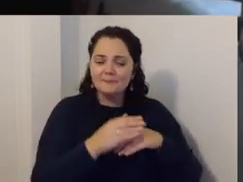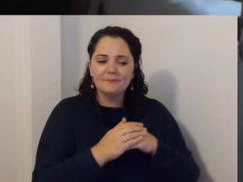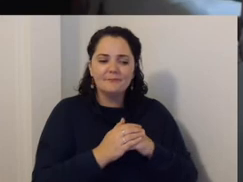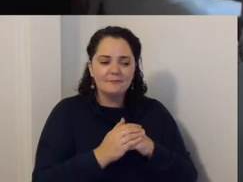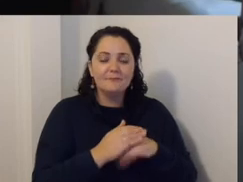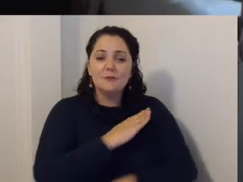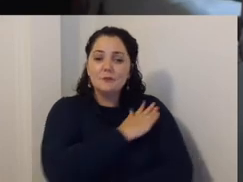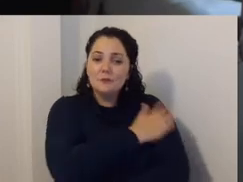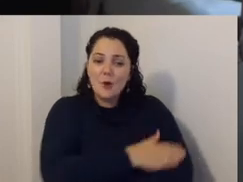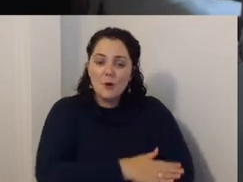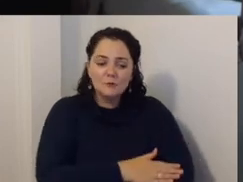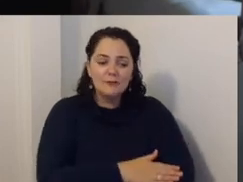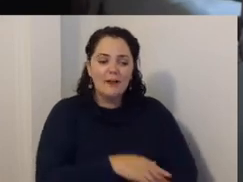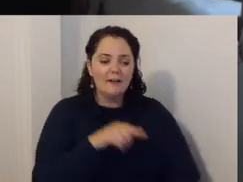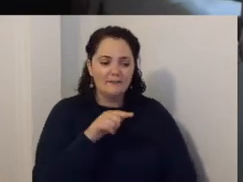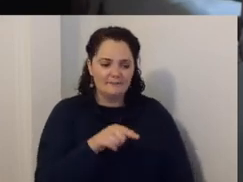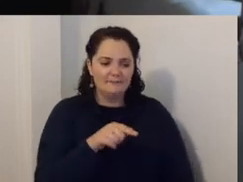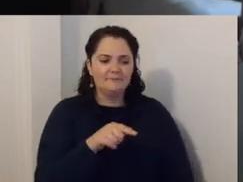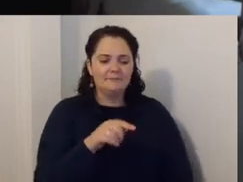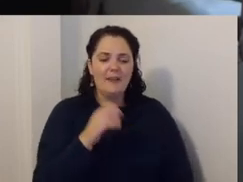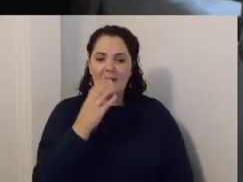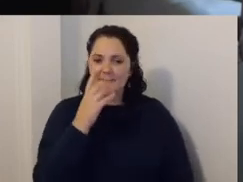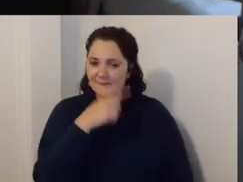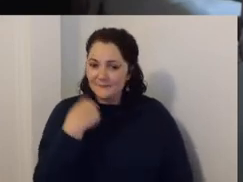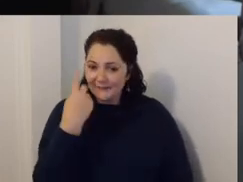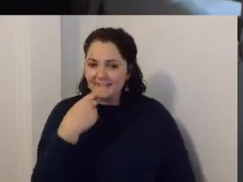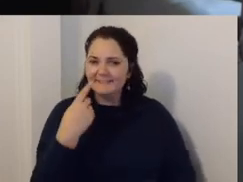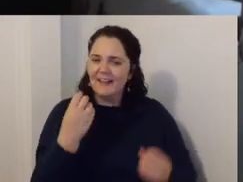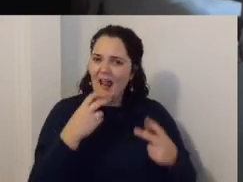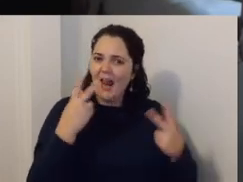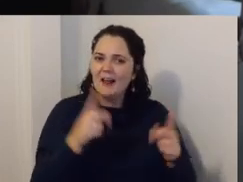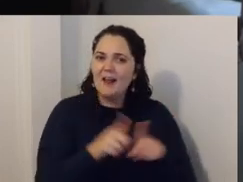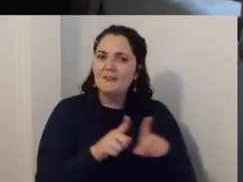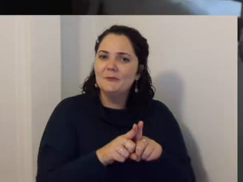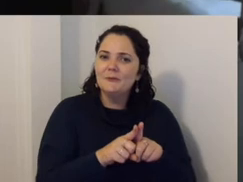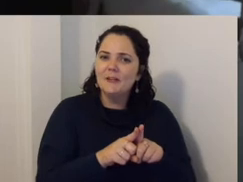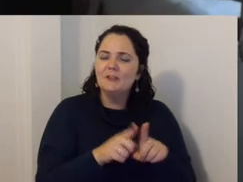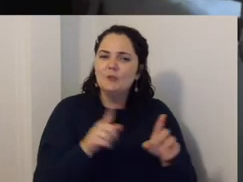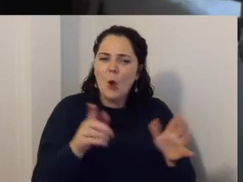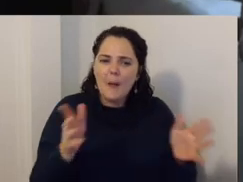her shoulder there coming down her arm and across her face so you can really try to emphasize and